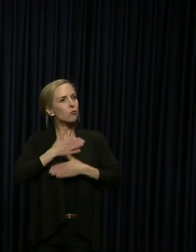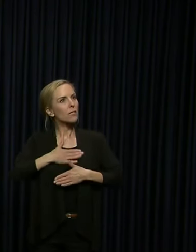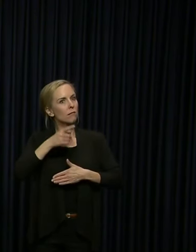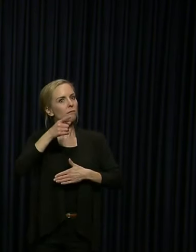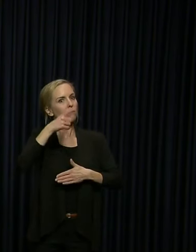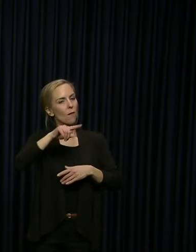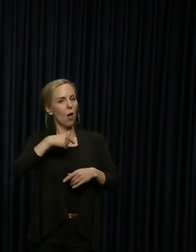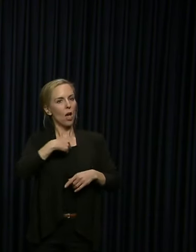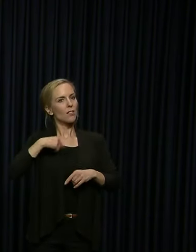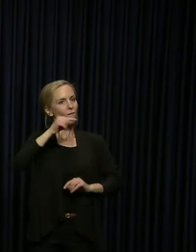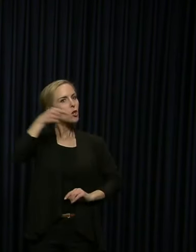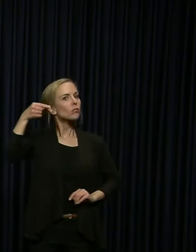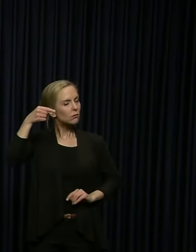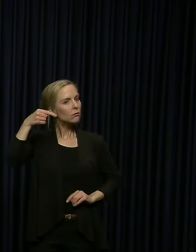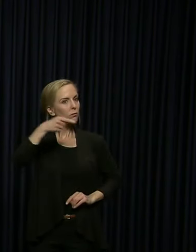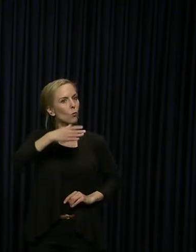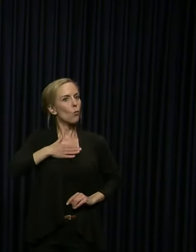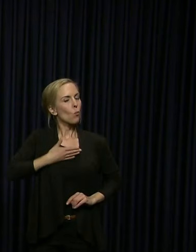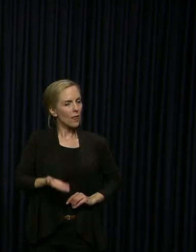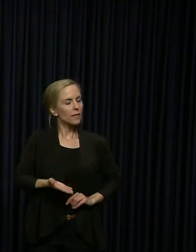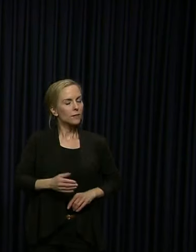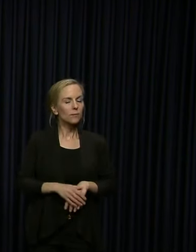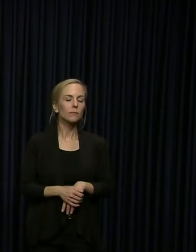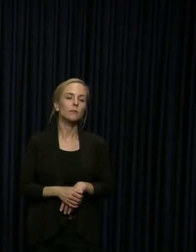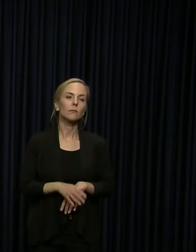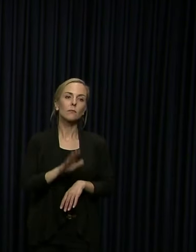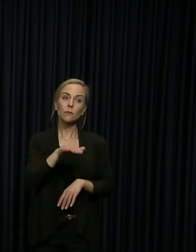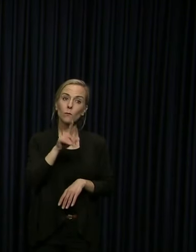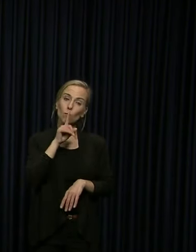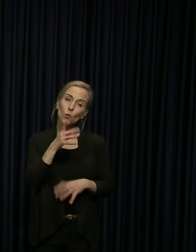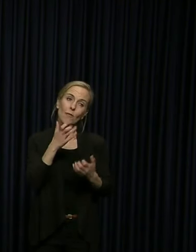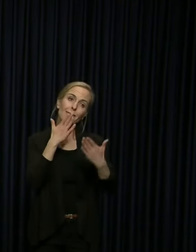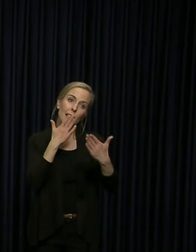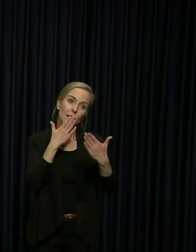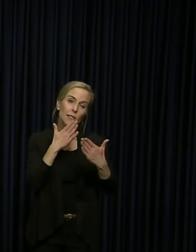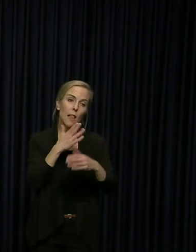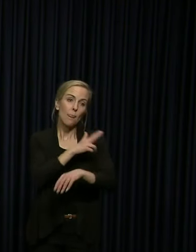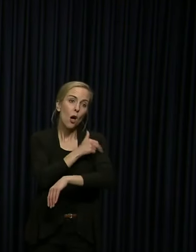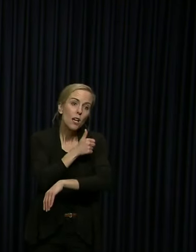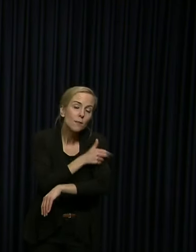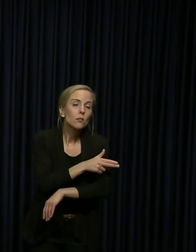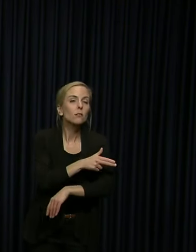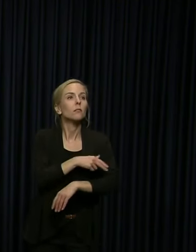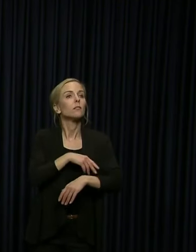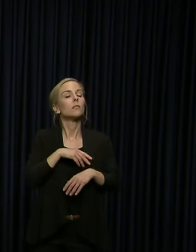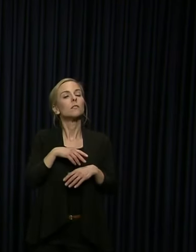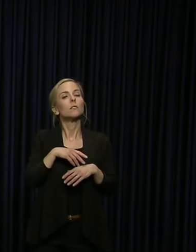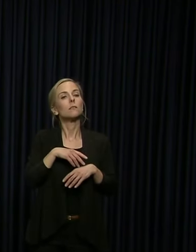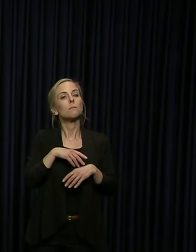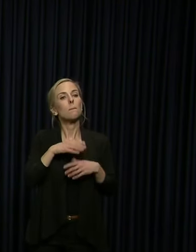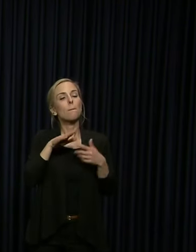REALIZE EXACTLY WHAT IT MEANS, BUT WE HAVE 38 NEW CASES OF THE